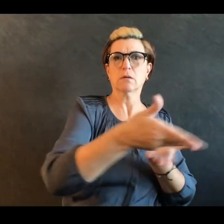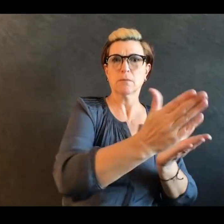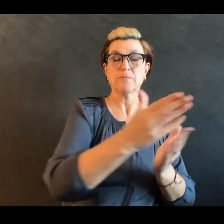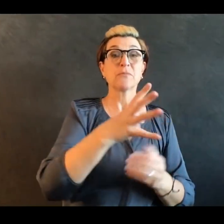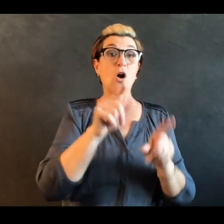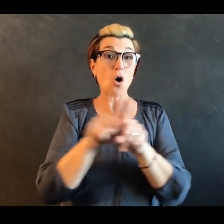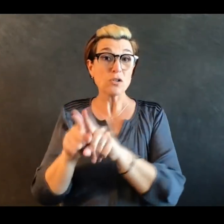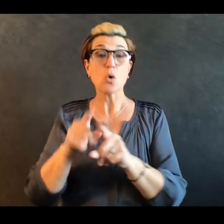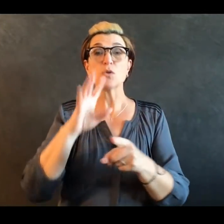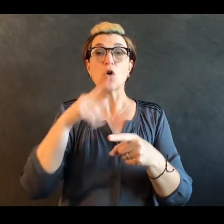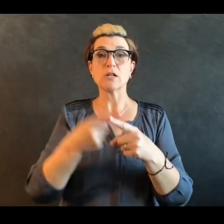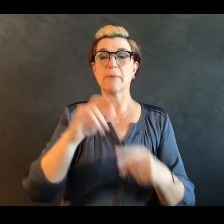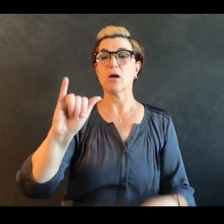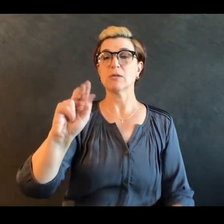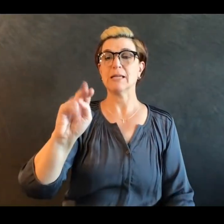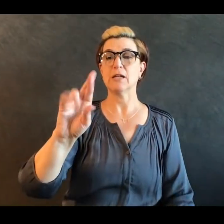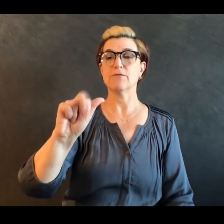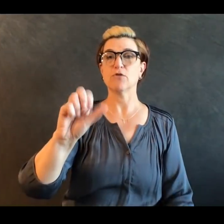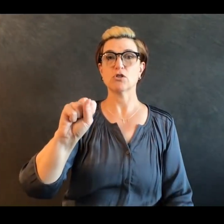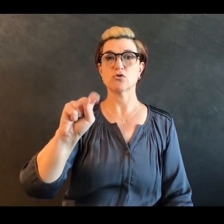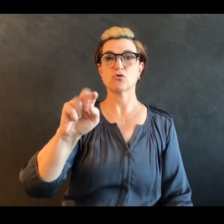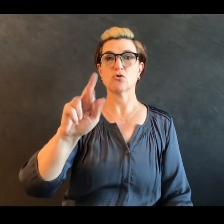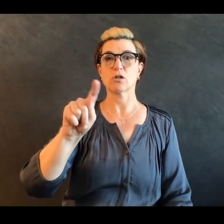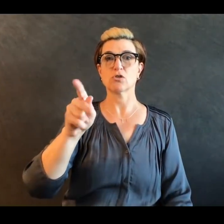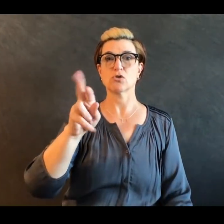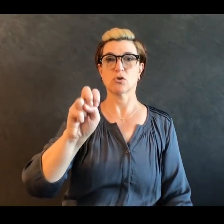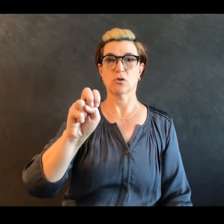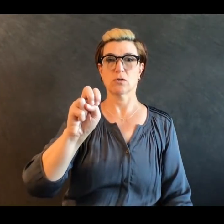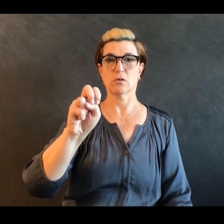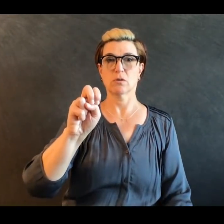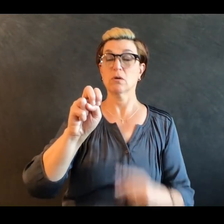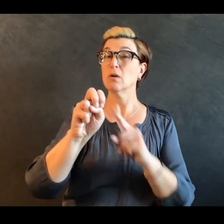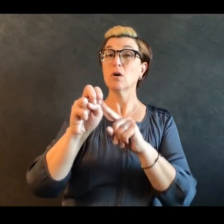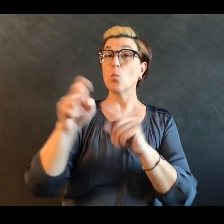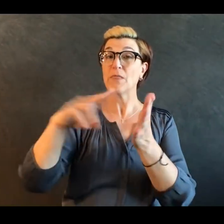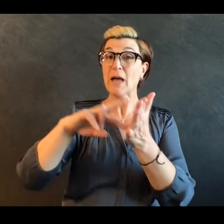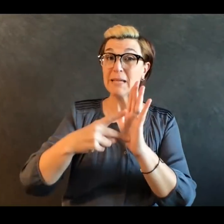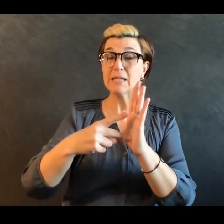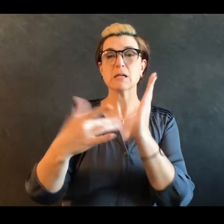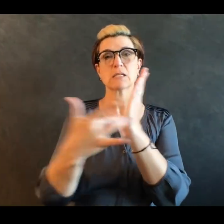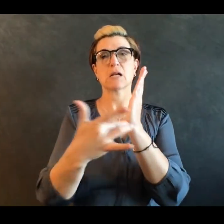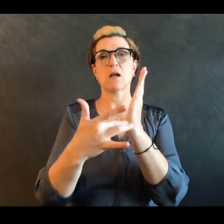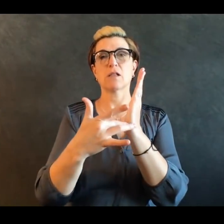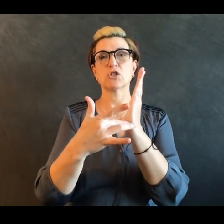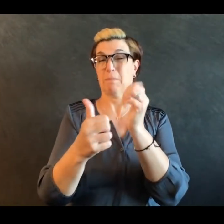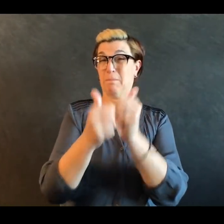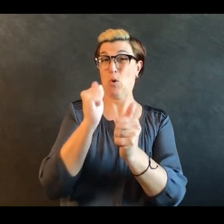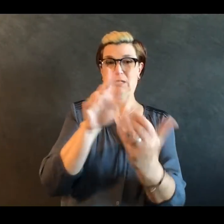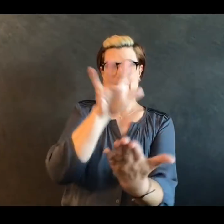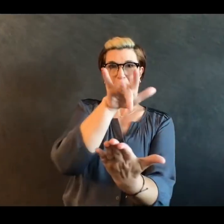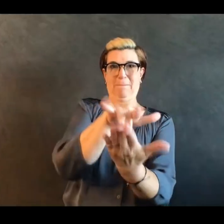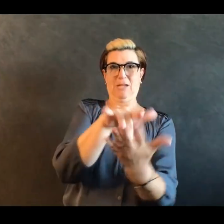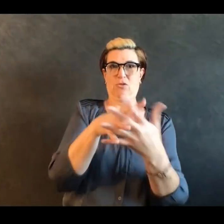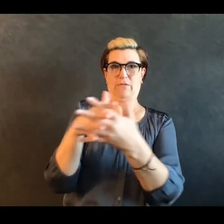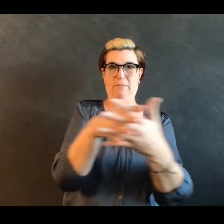infrastructure for the middle of our country we're talking about broadband and things that they frankly don't have and haven't had for a long time because